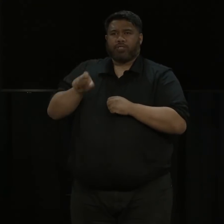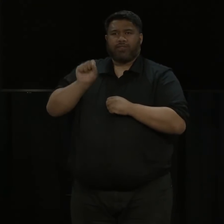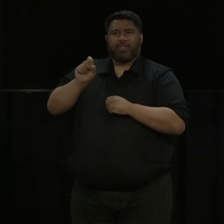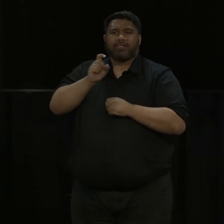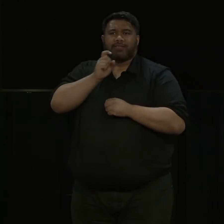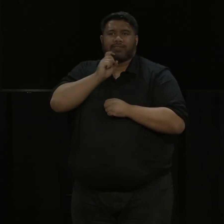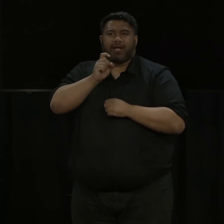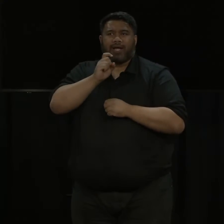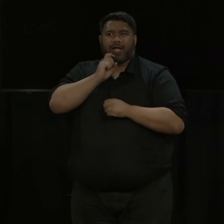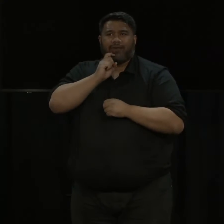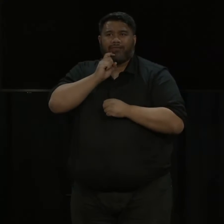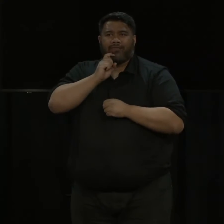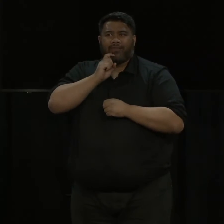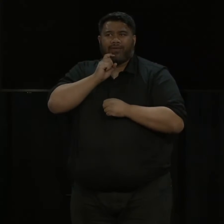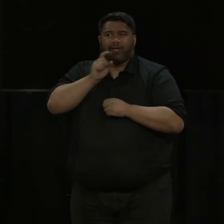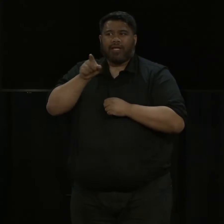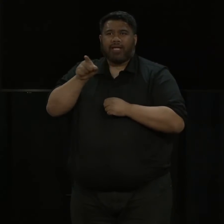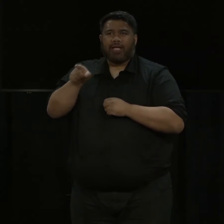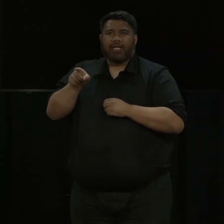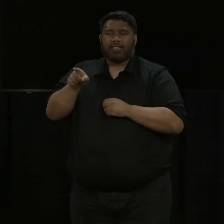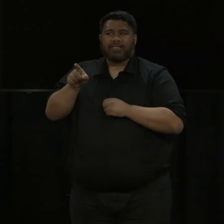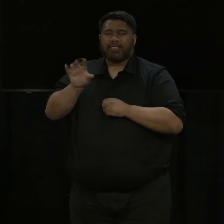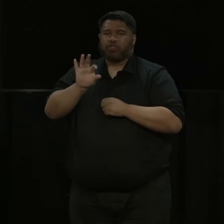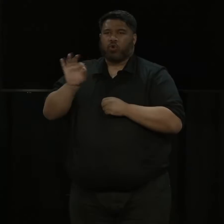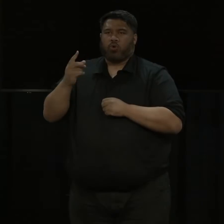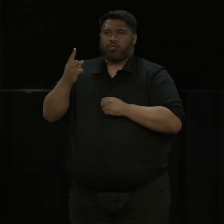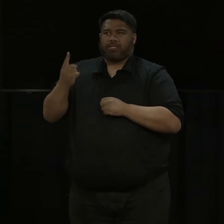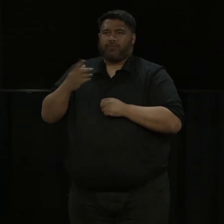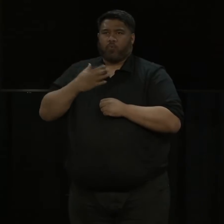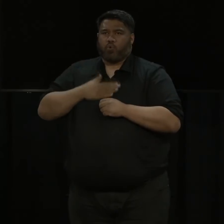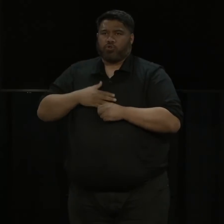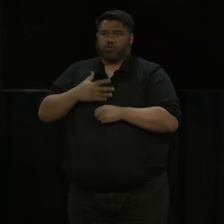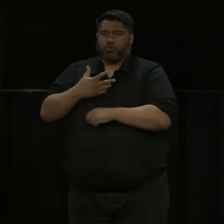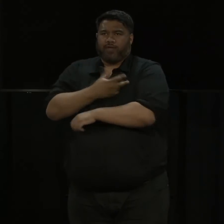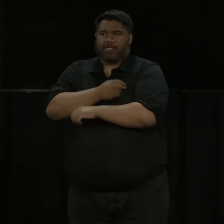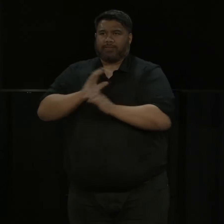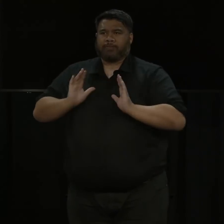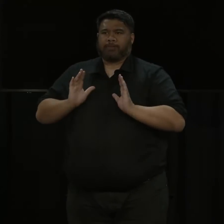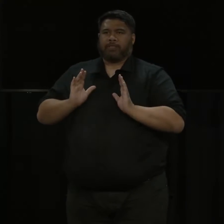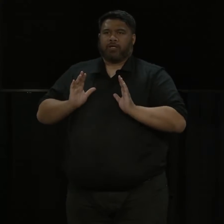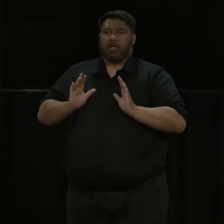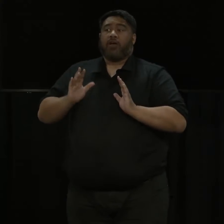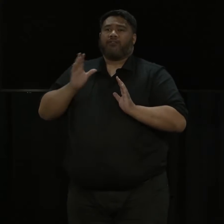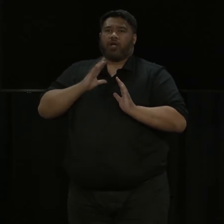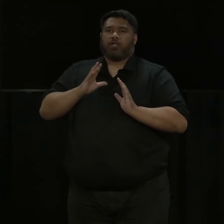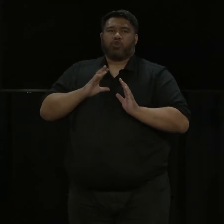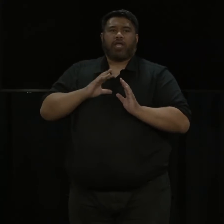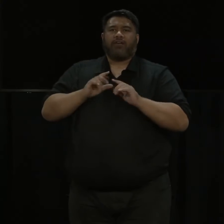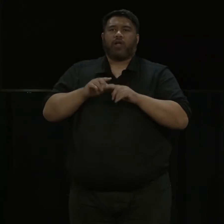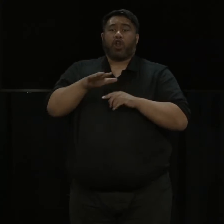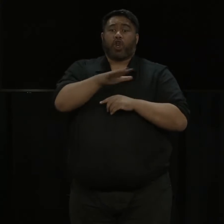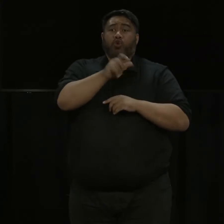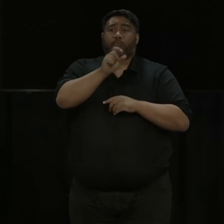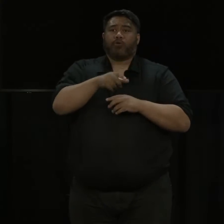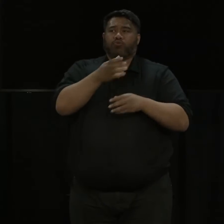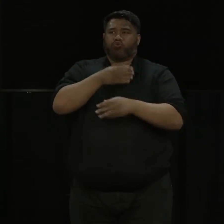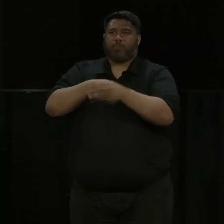short period cancel general anaesthetic surgery because they had a key person who was not prepared to be vaccinated.